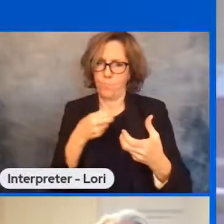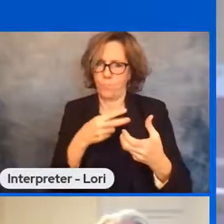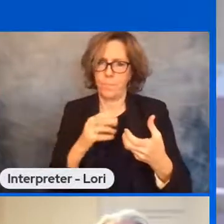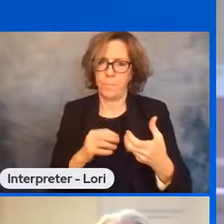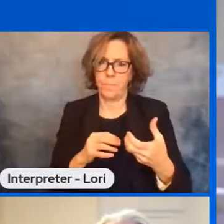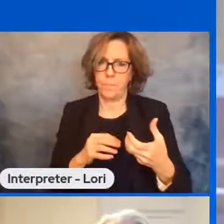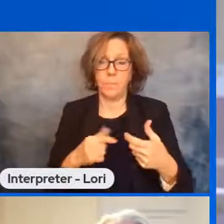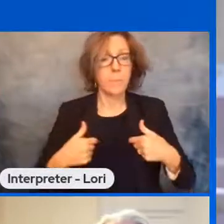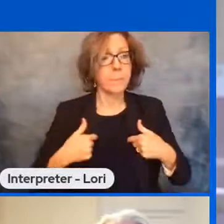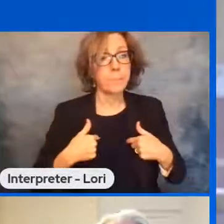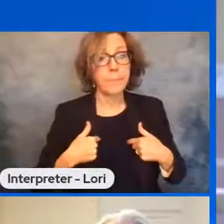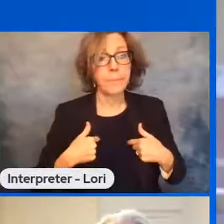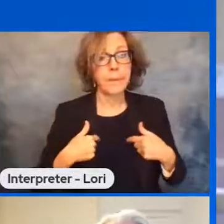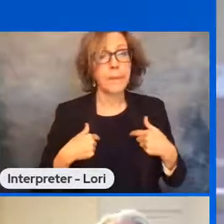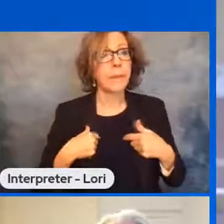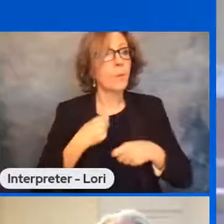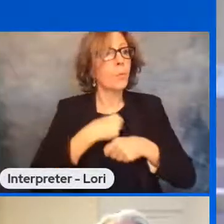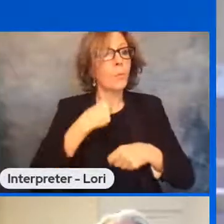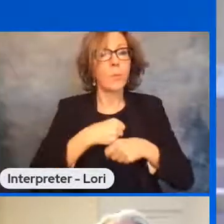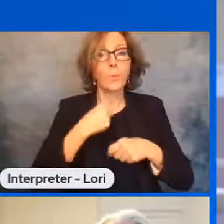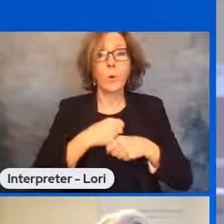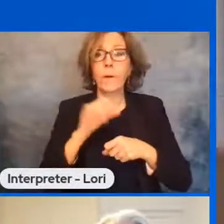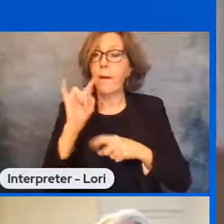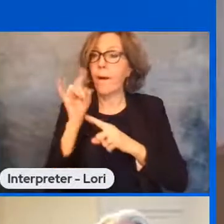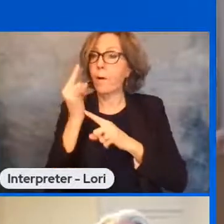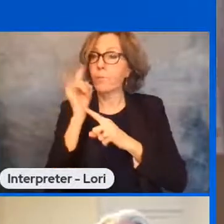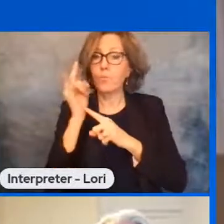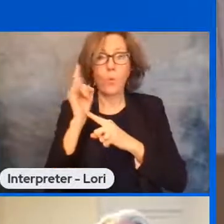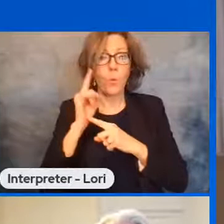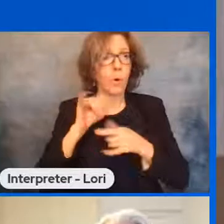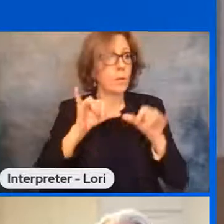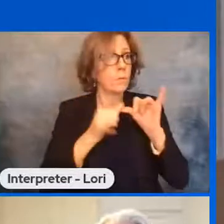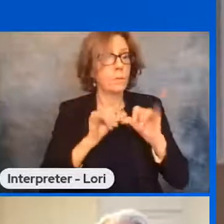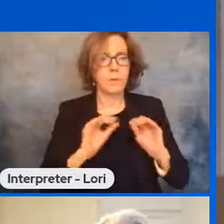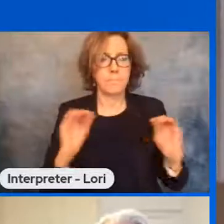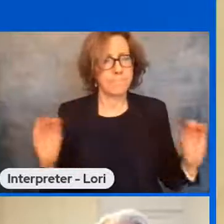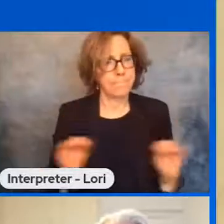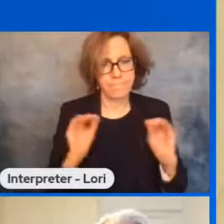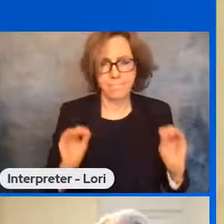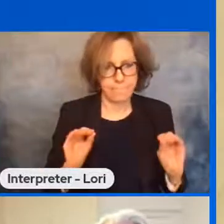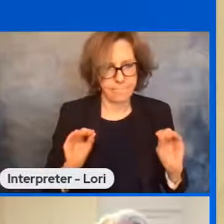I saw an opportunity for something useful, and dug into that and kind evolved naturally.